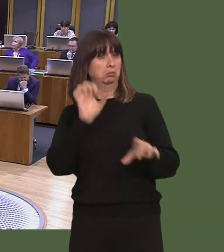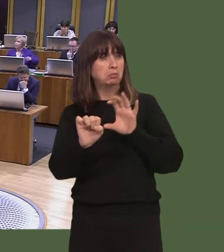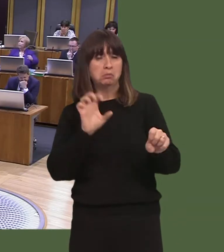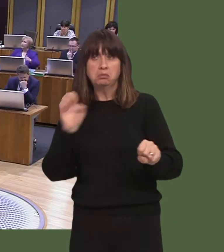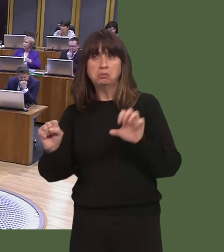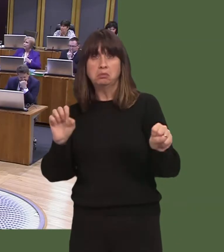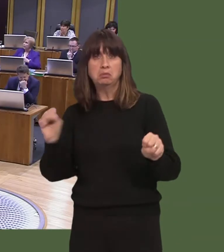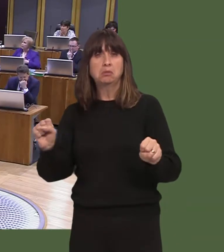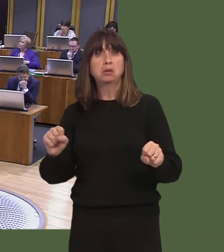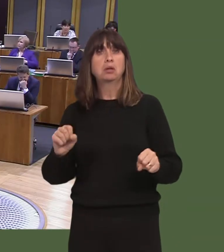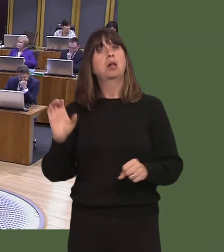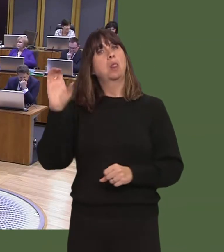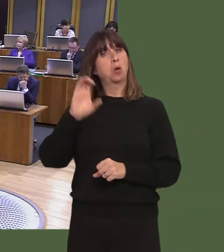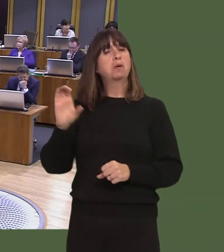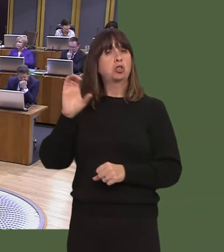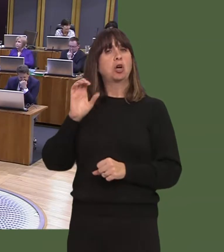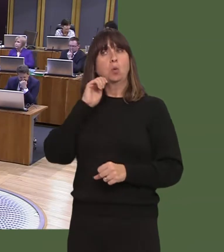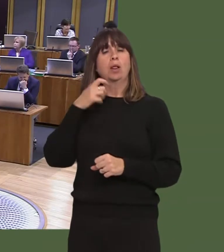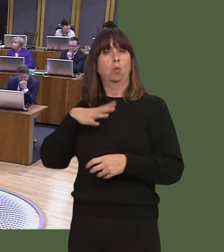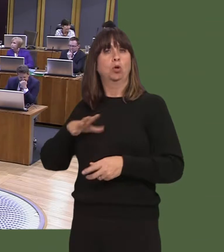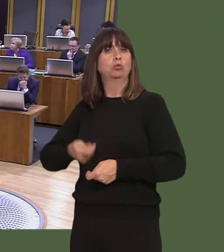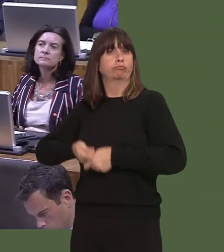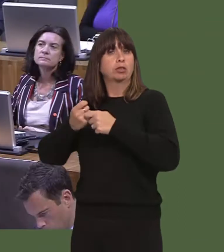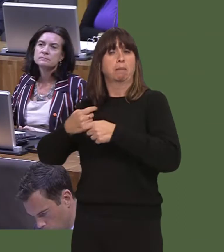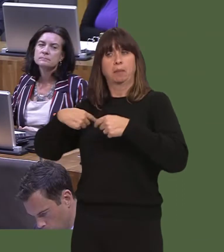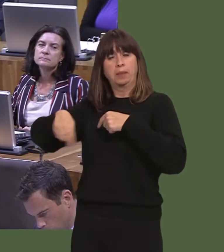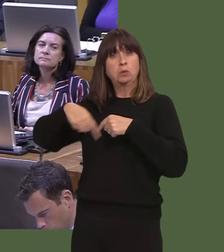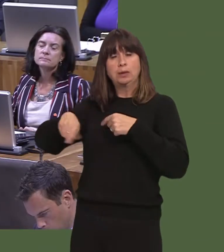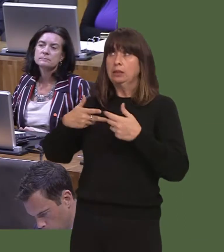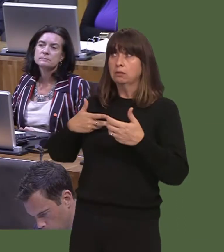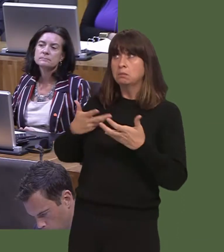that the commissioner would want to produce in the course of this week to see whether